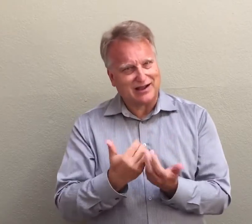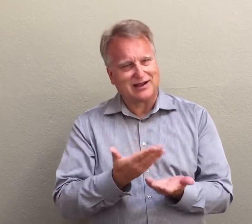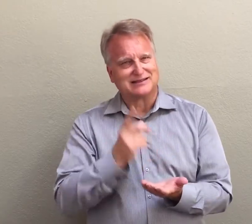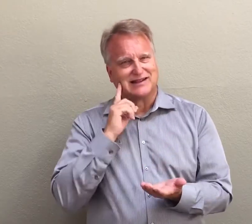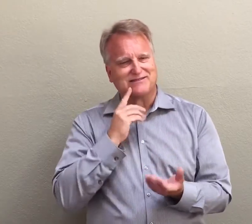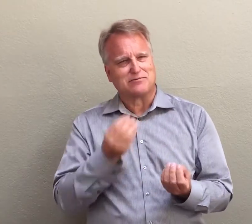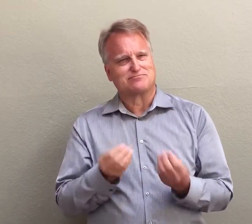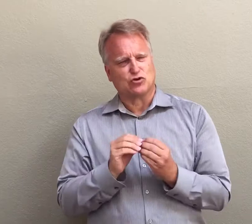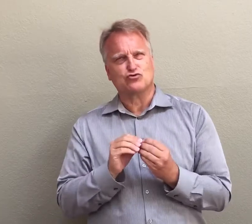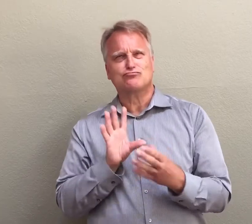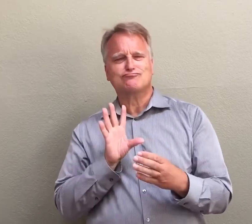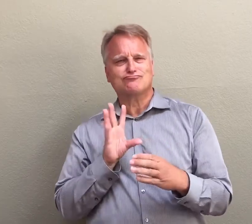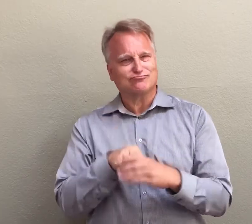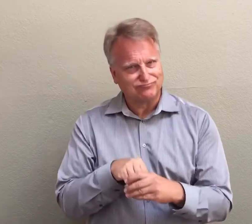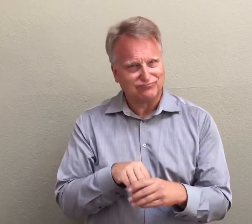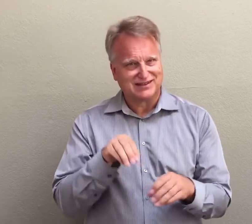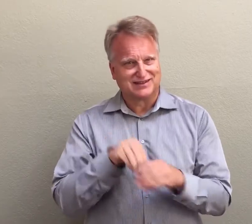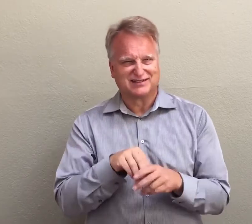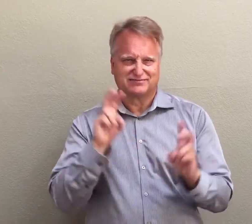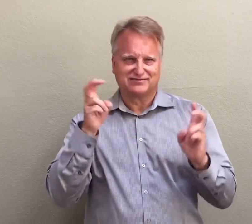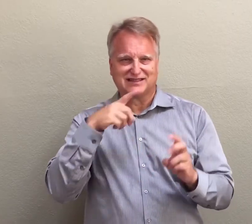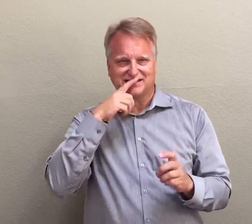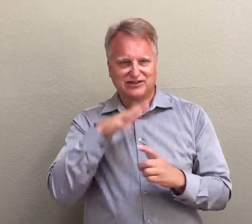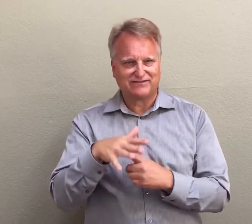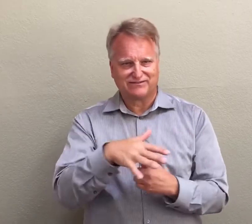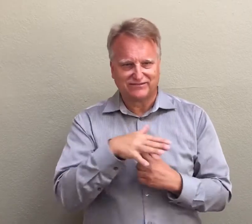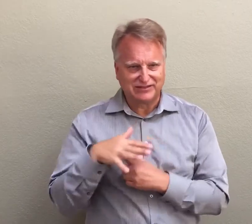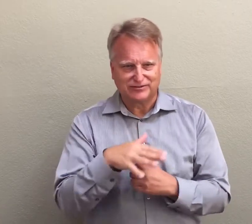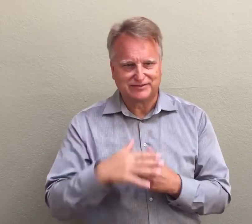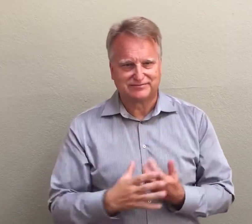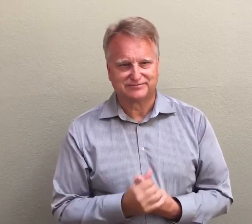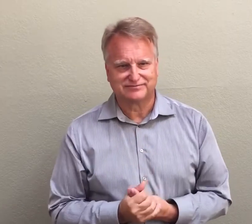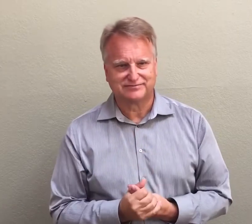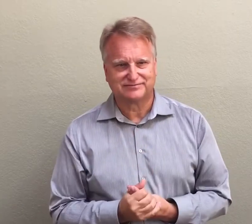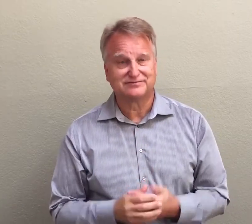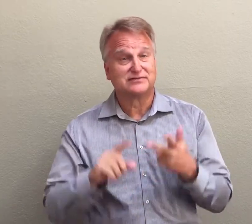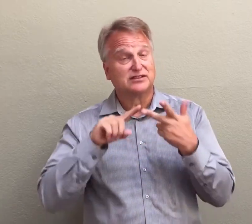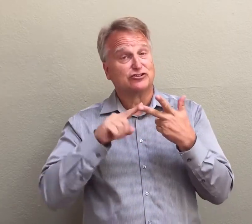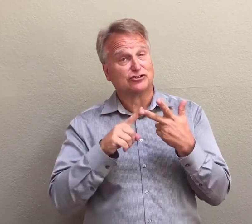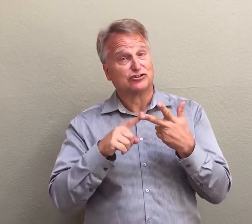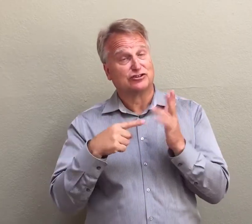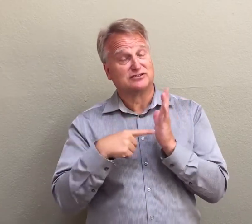Deaf people can become more involved in a hearing environment. Third,